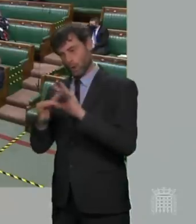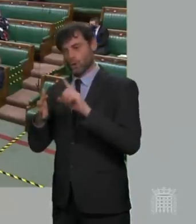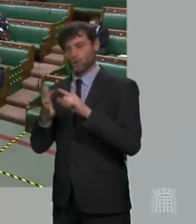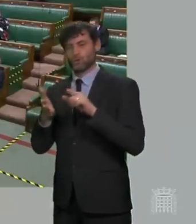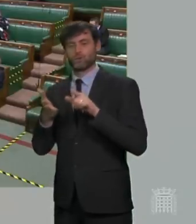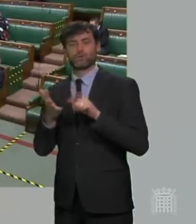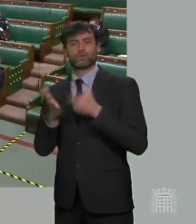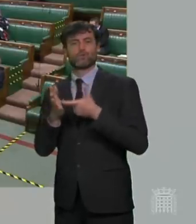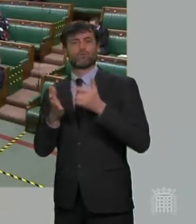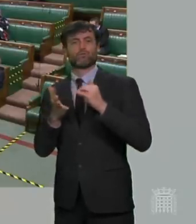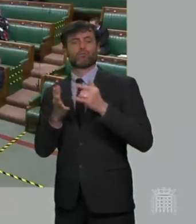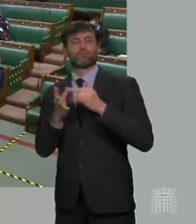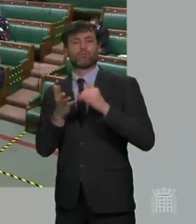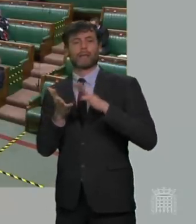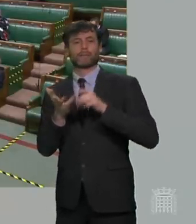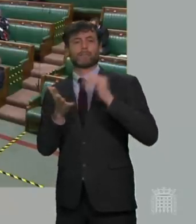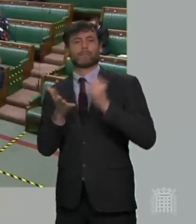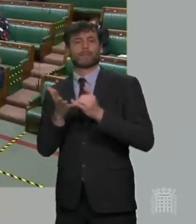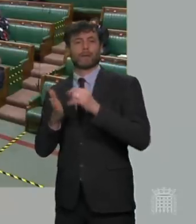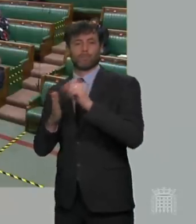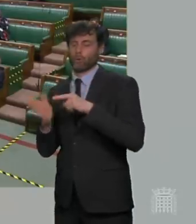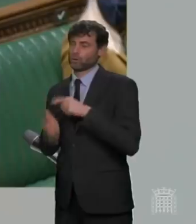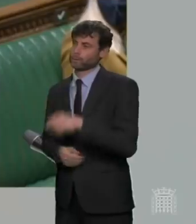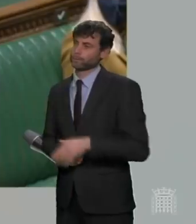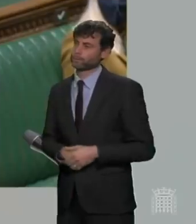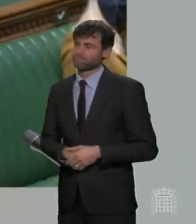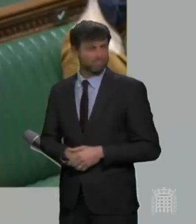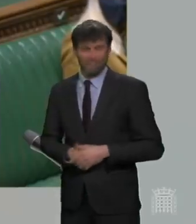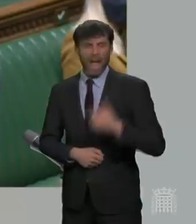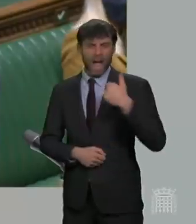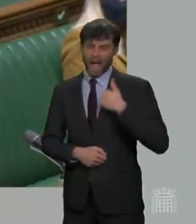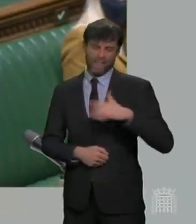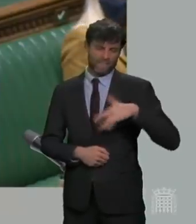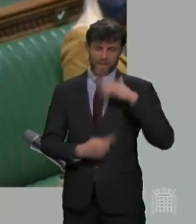I think students should choose the Turing project because it is fantastic and reaches out across the